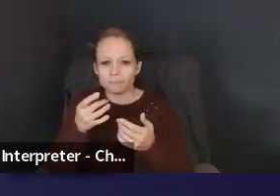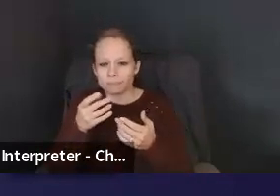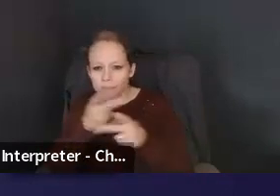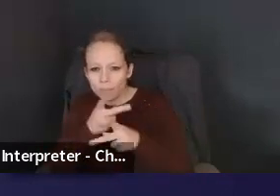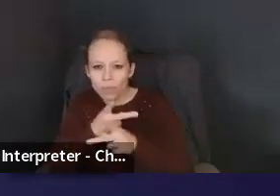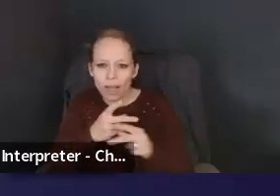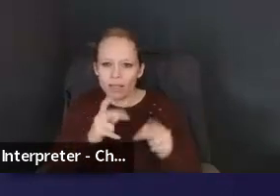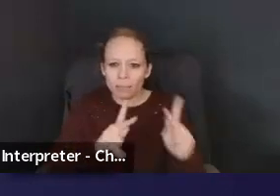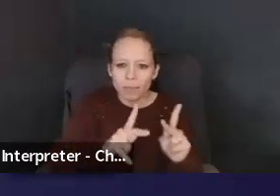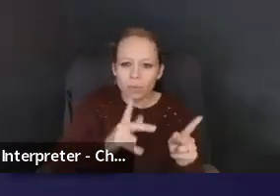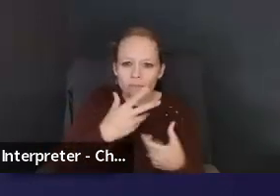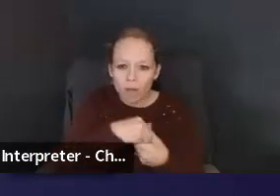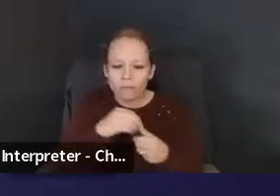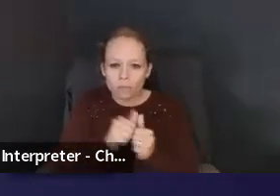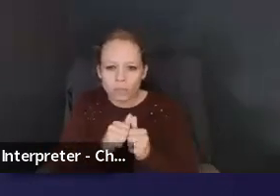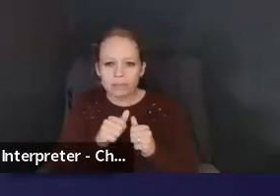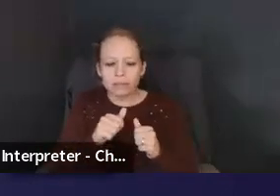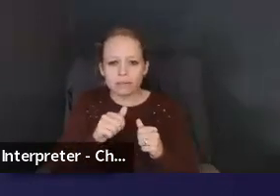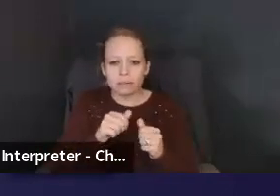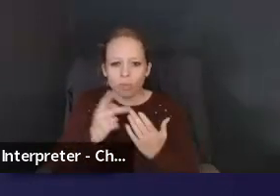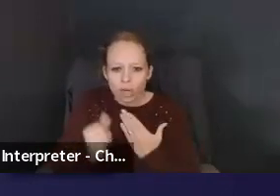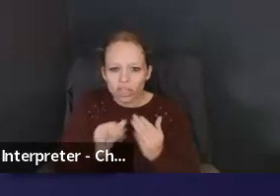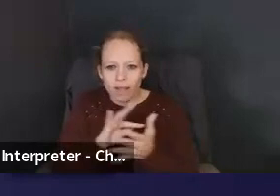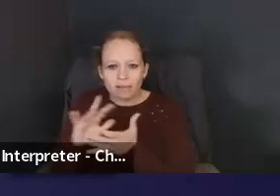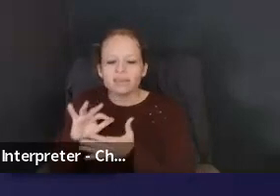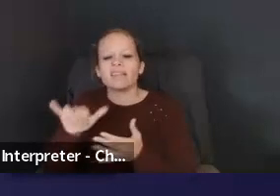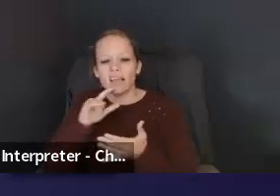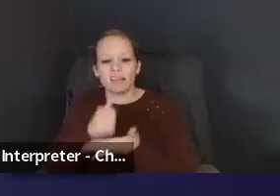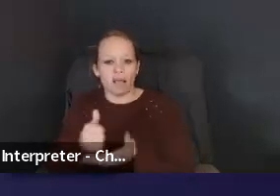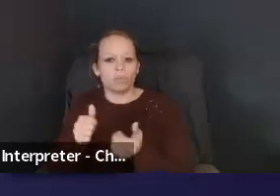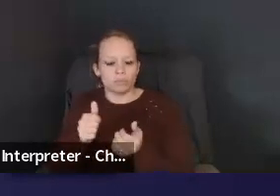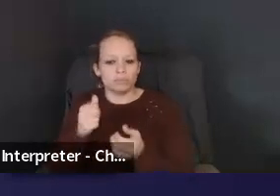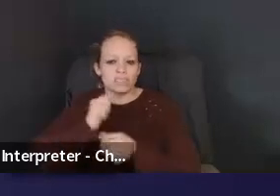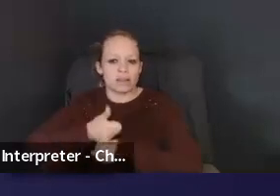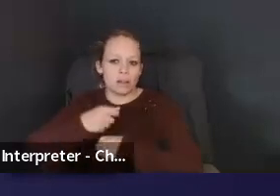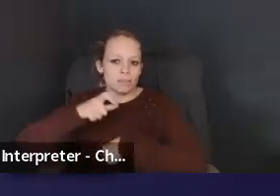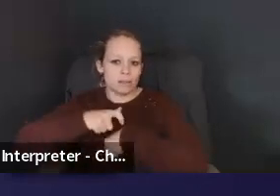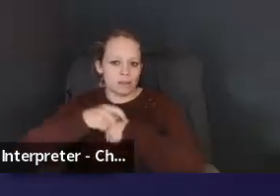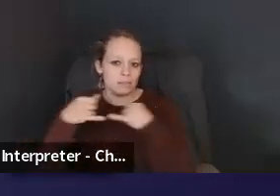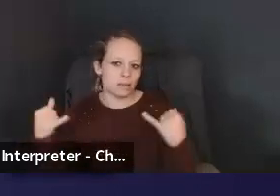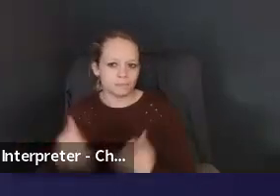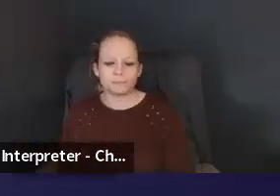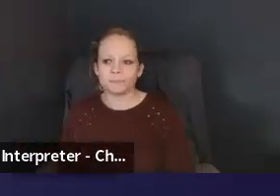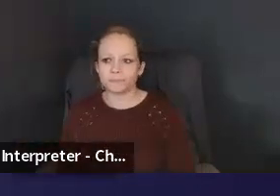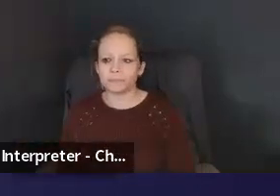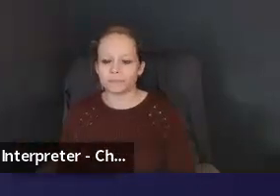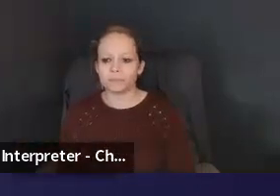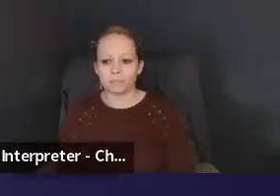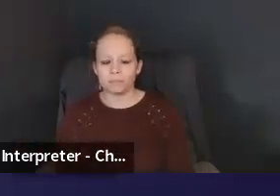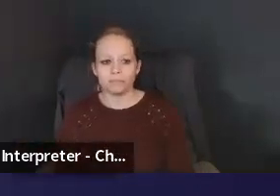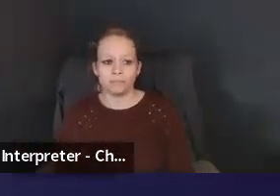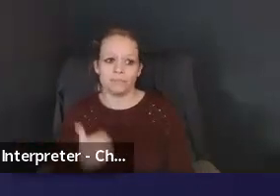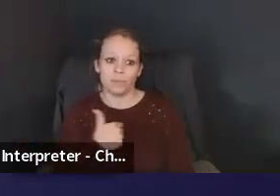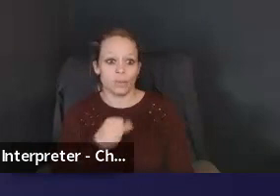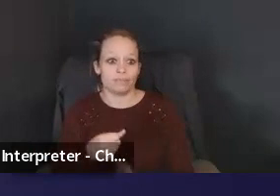then the timelines become easier to loop in there. We could go on a lot on this one. Dr. Leslie,